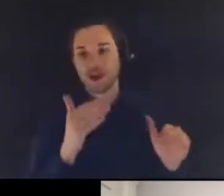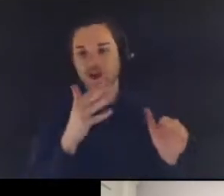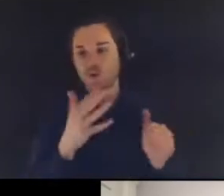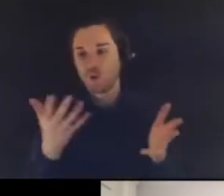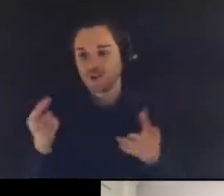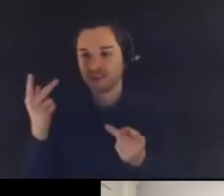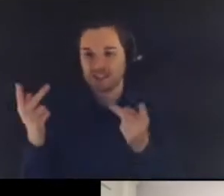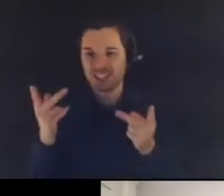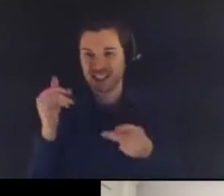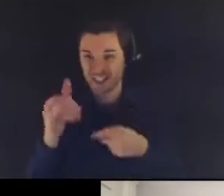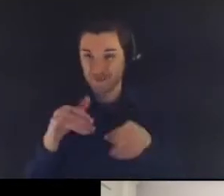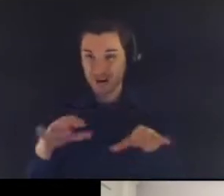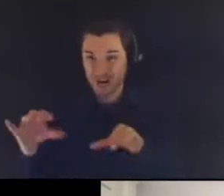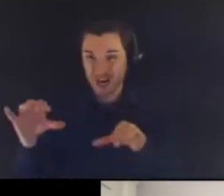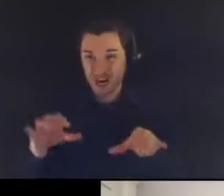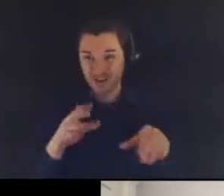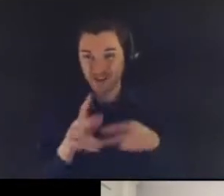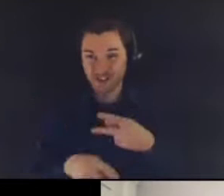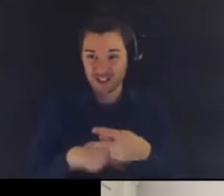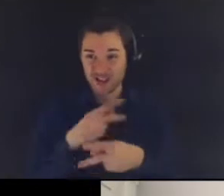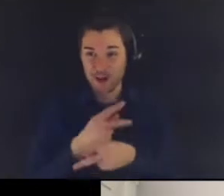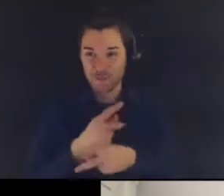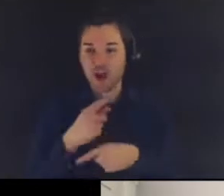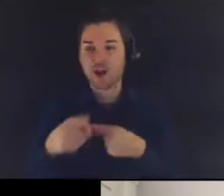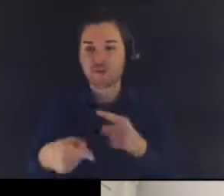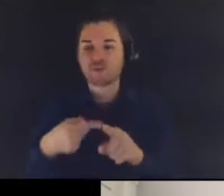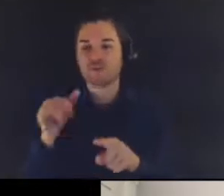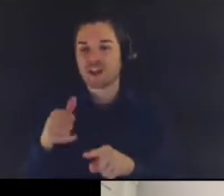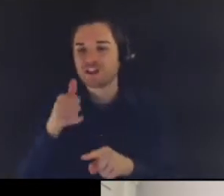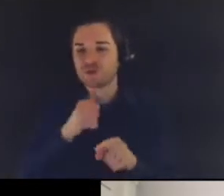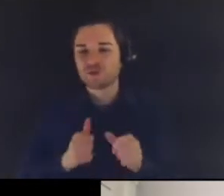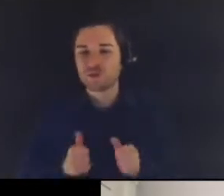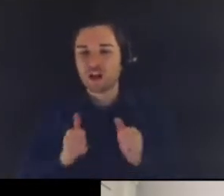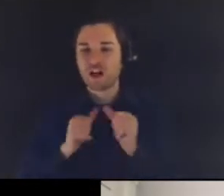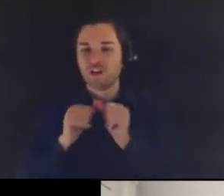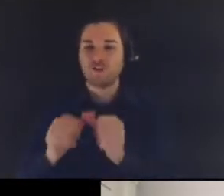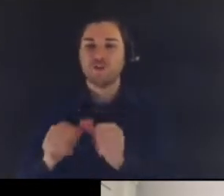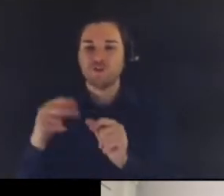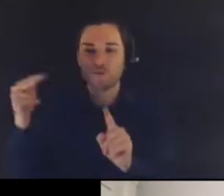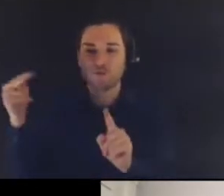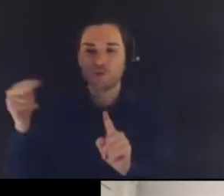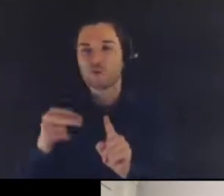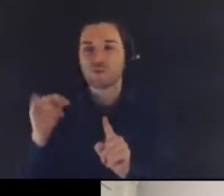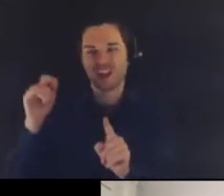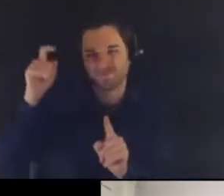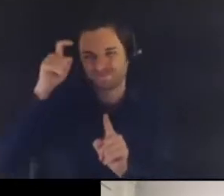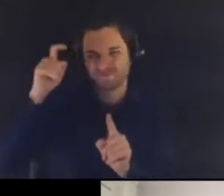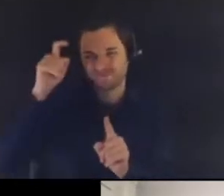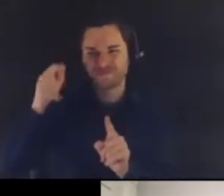But when you look at that strategy it s really hard on the community. It s saying that you are able to become a scientist because you are somehow different or better than other